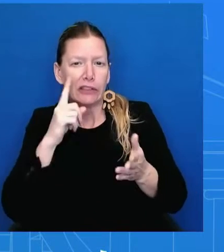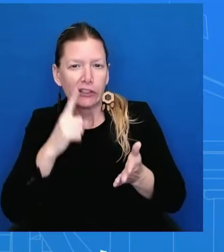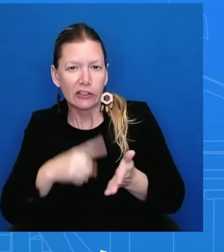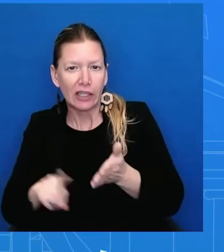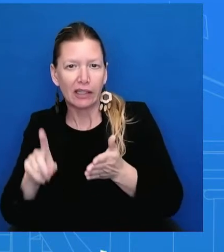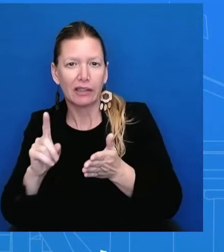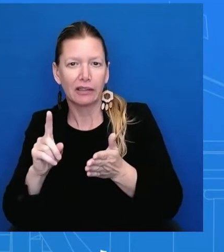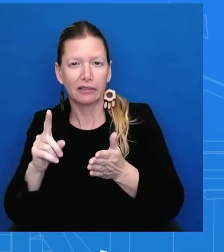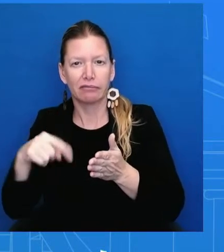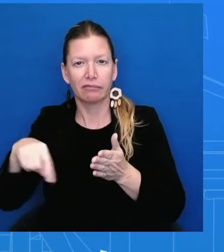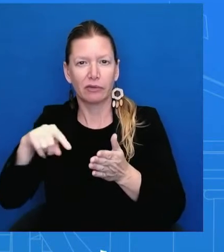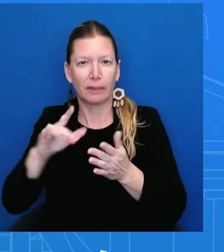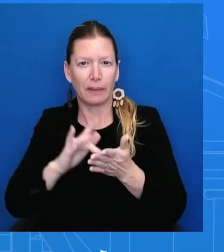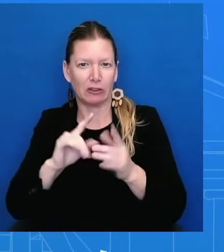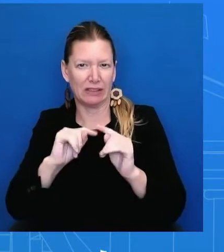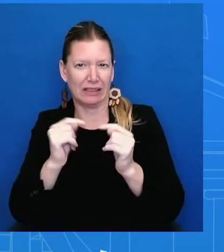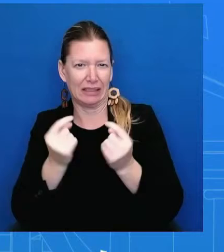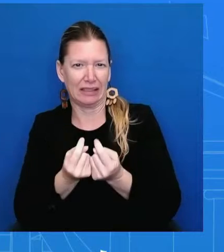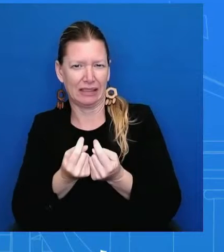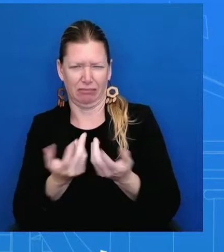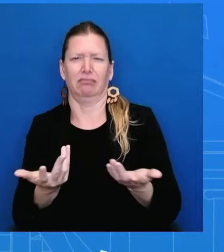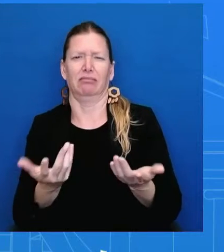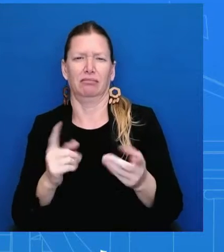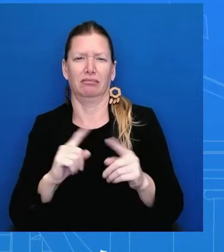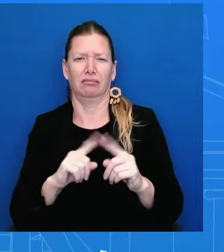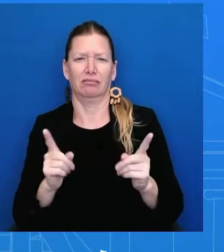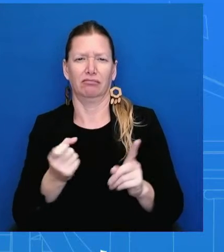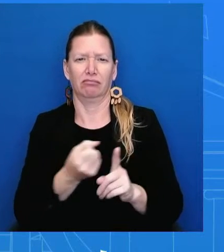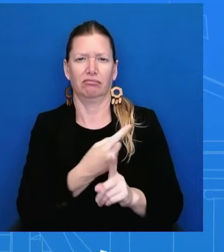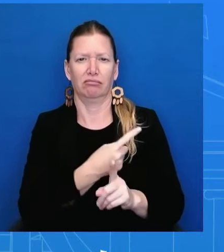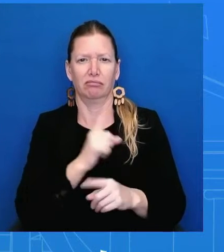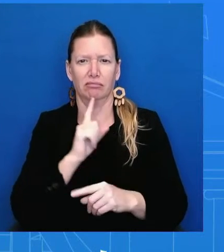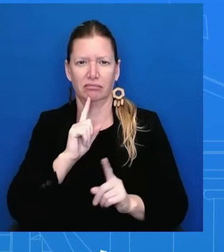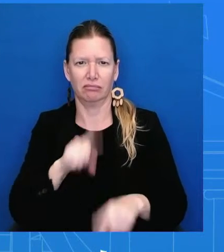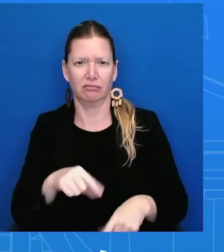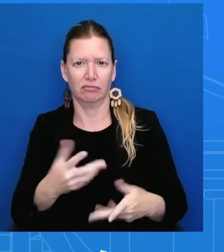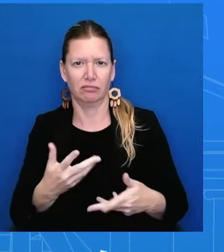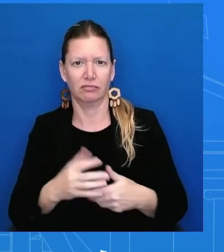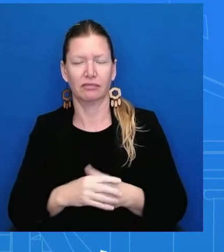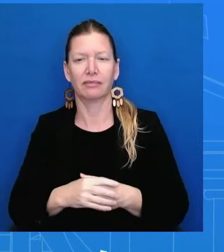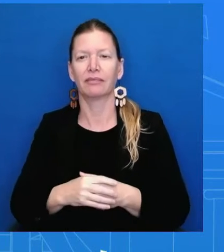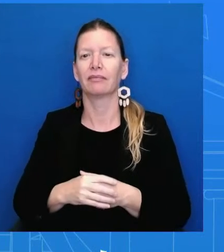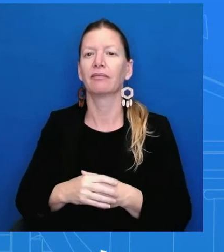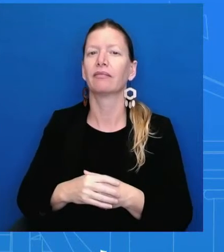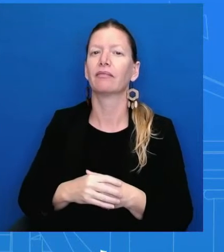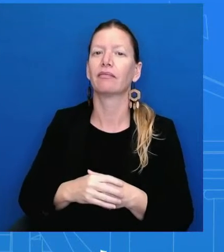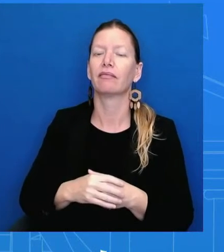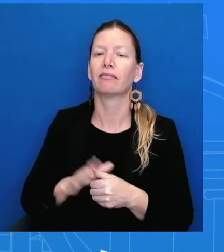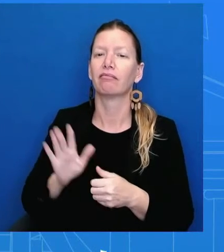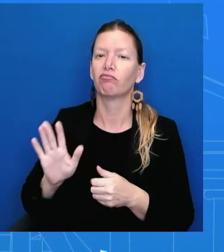I actually -- actually, if you -- if you were to listen to the -- I think I did a 30-minute gaggle on Friday --